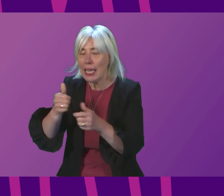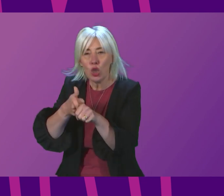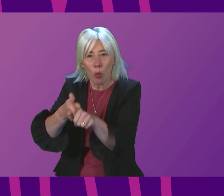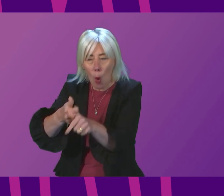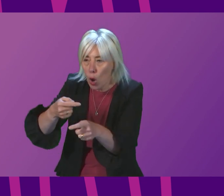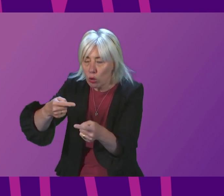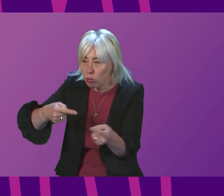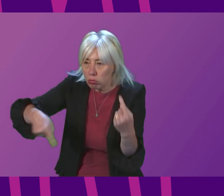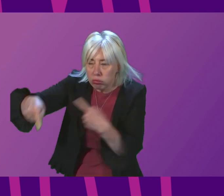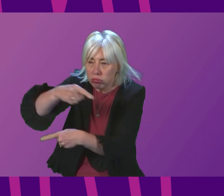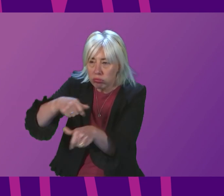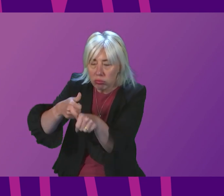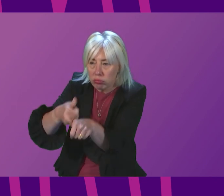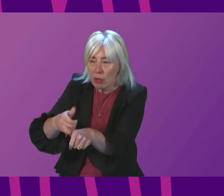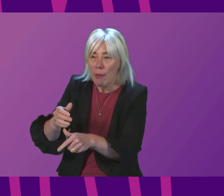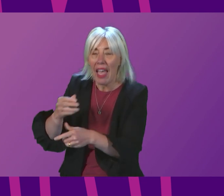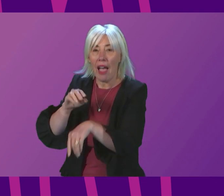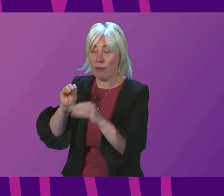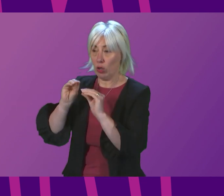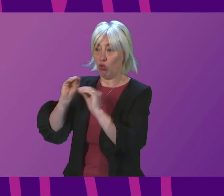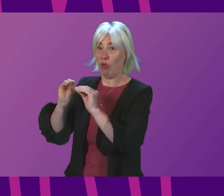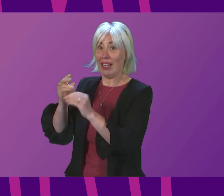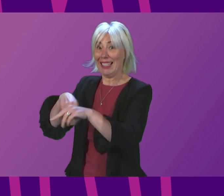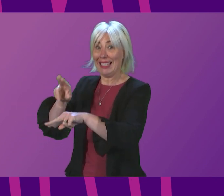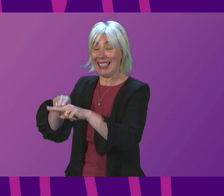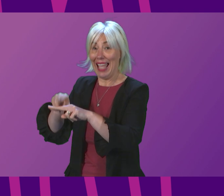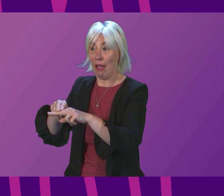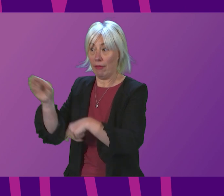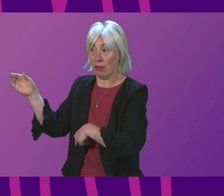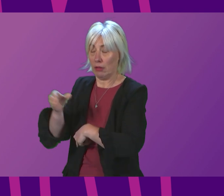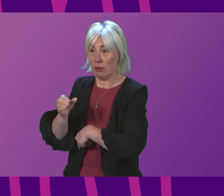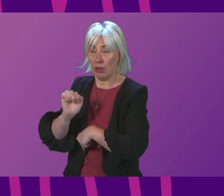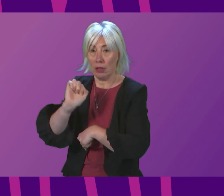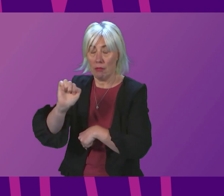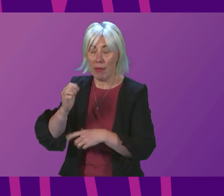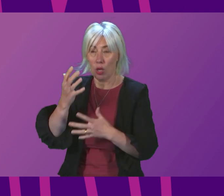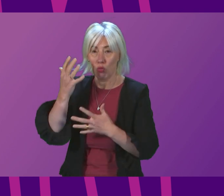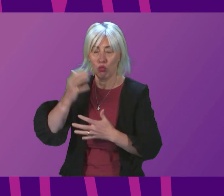That will include having trained staff on call to support people who are experiencing trauma.